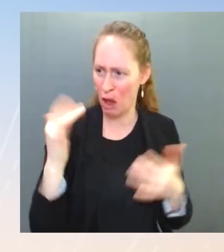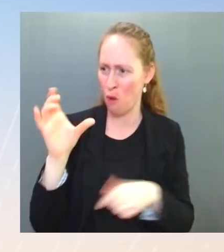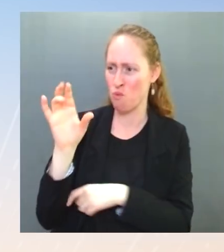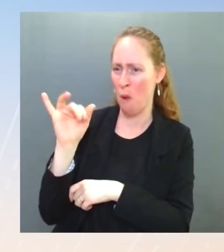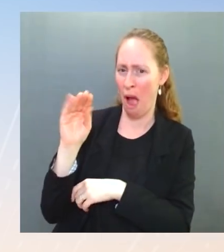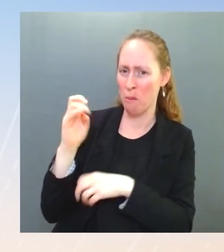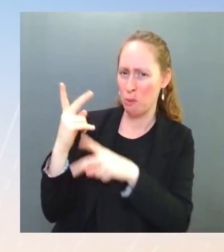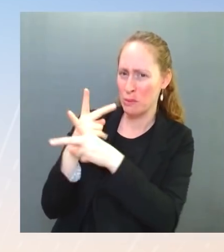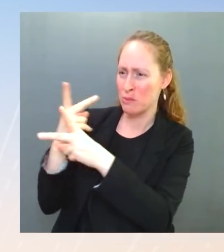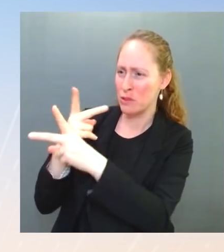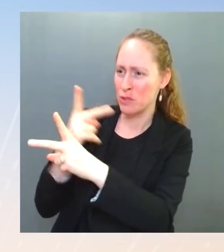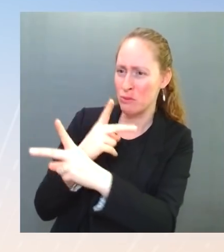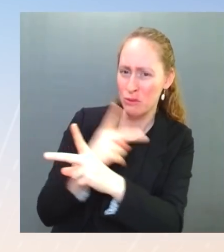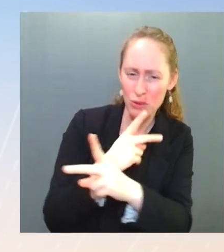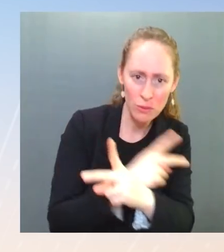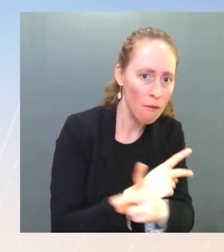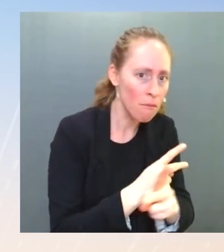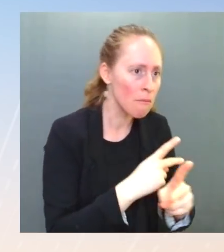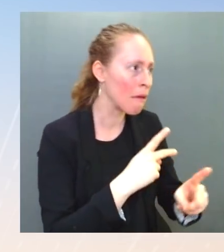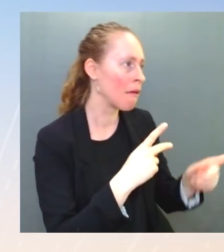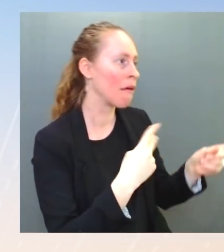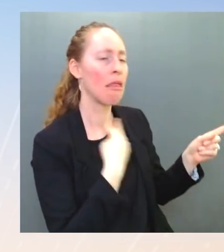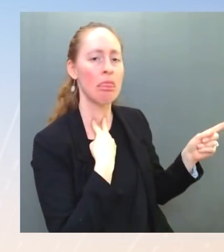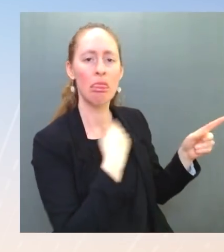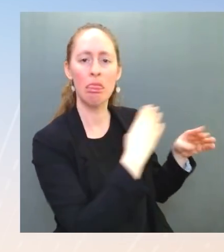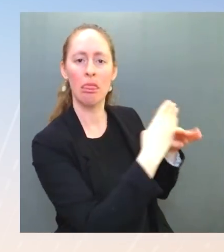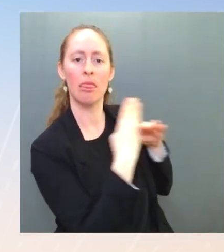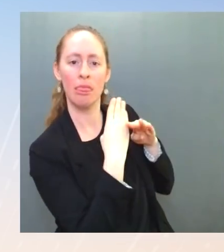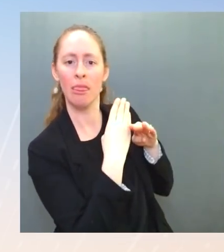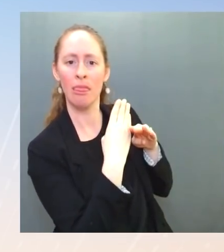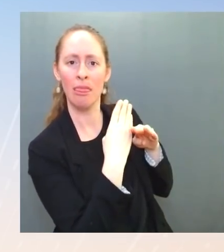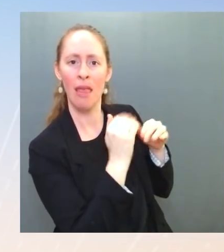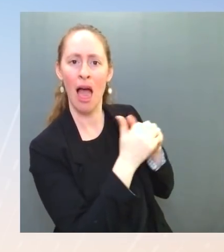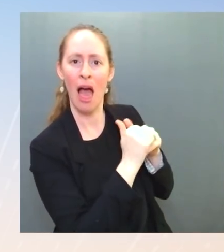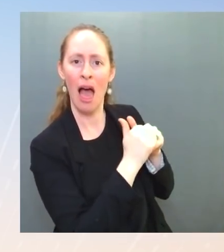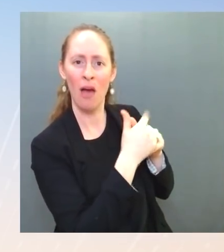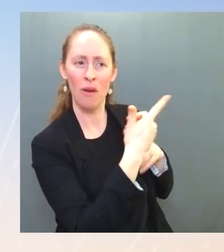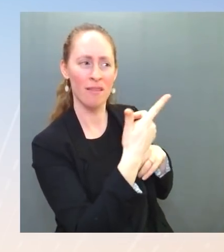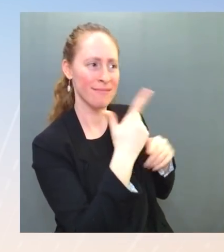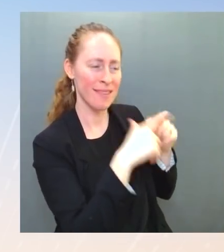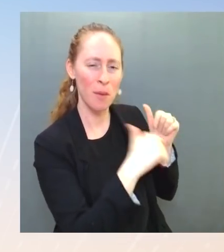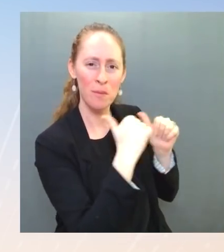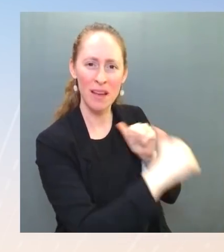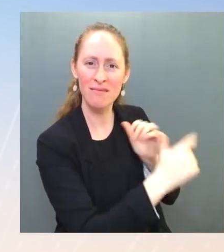Ms. Psaki: Well, I would say first, on gun violence, which we do recognize as an enormous problem, and of course,